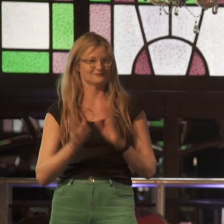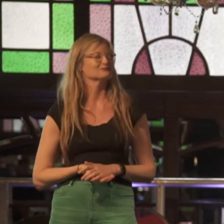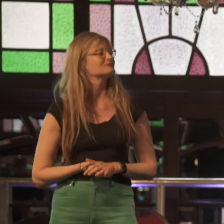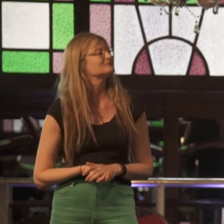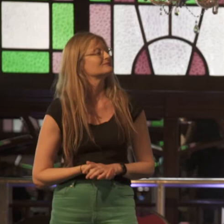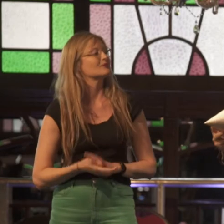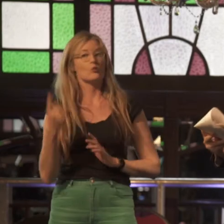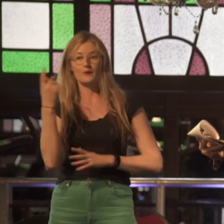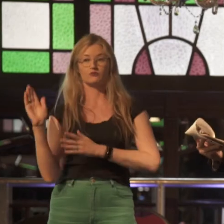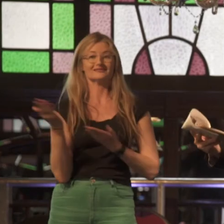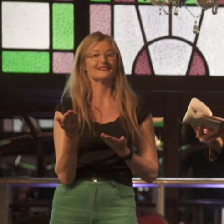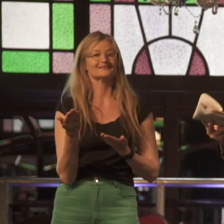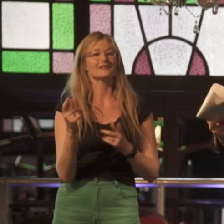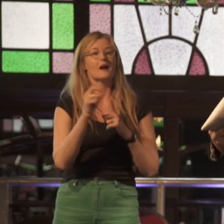To present the award is Paul Sinha.